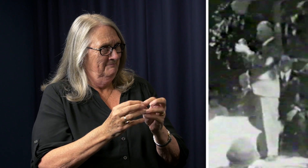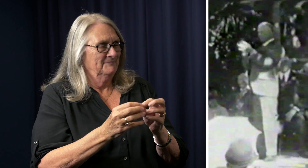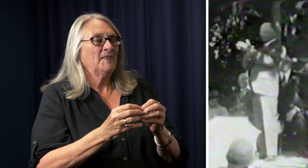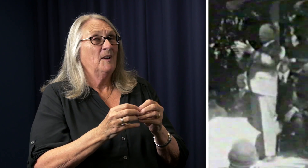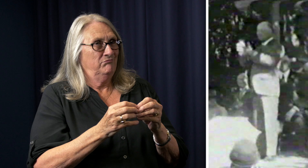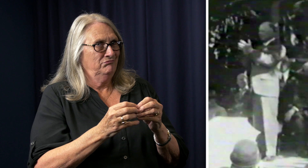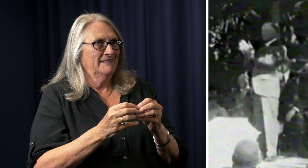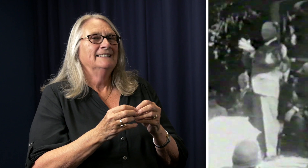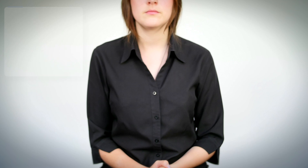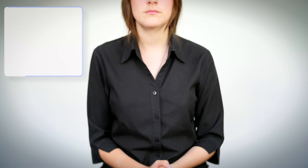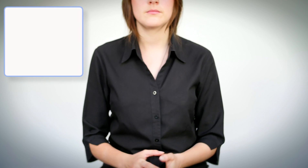be spelt out on their fingers.